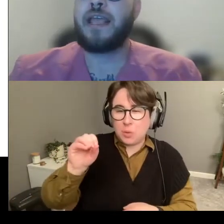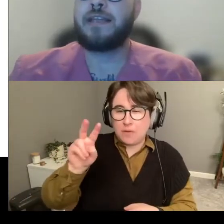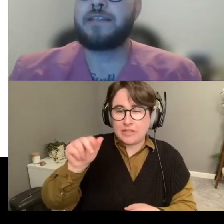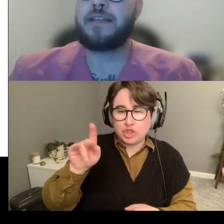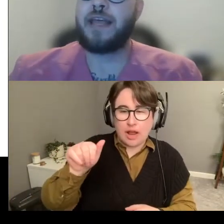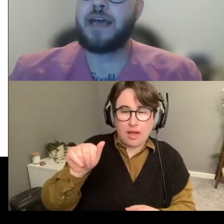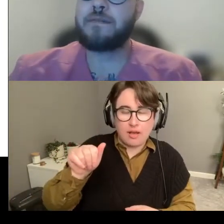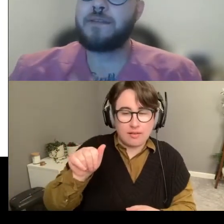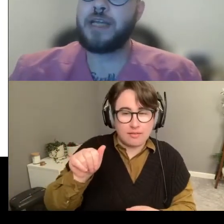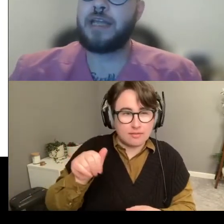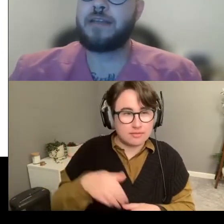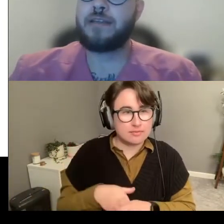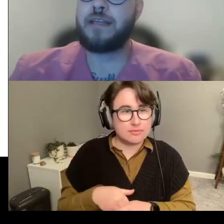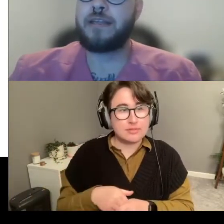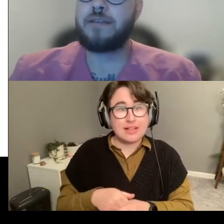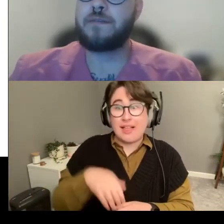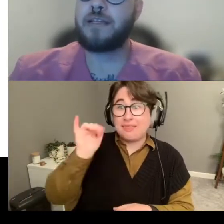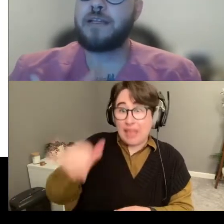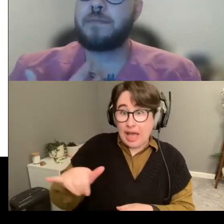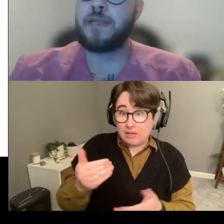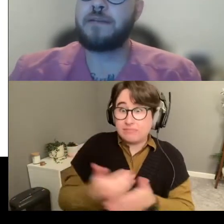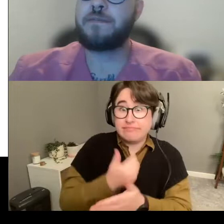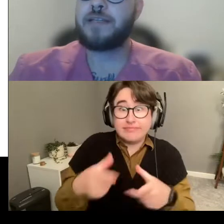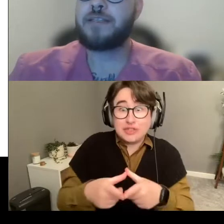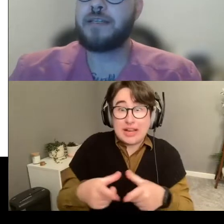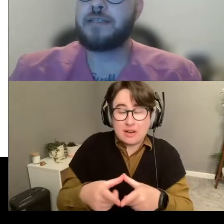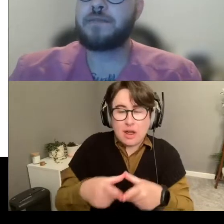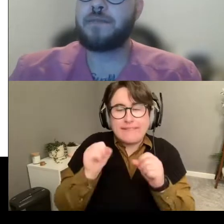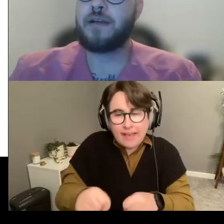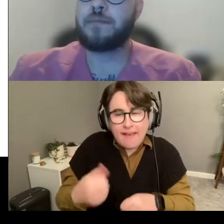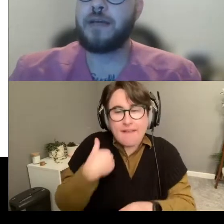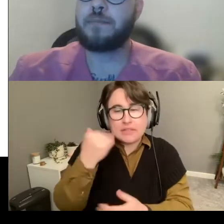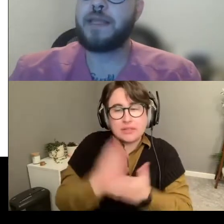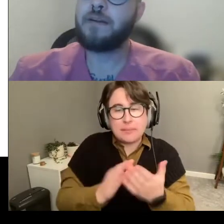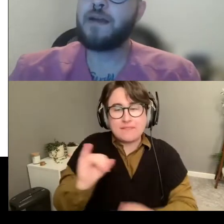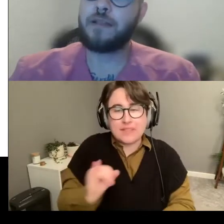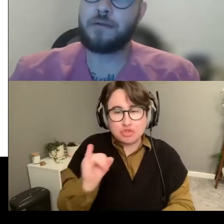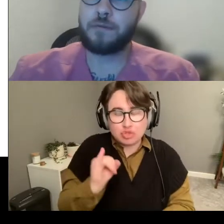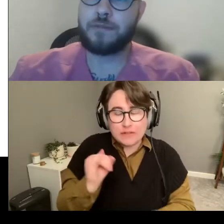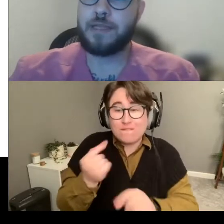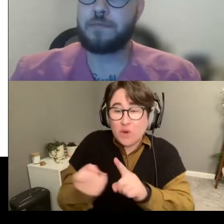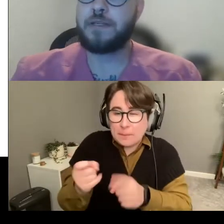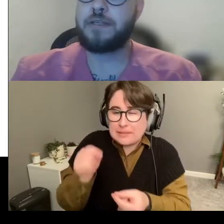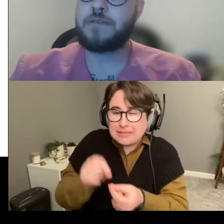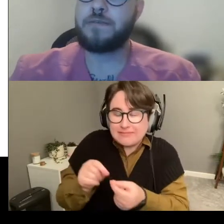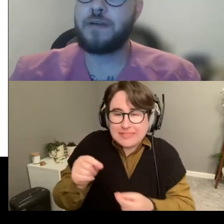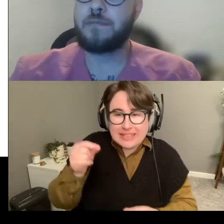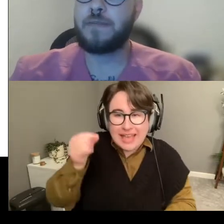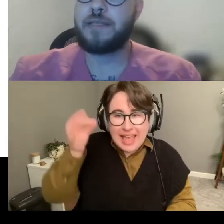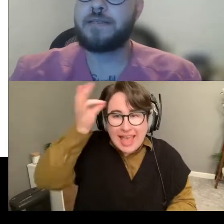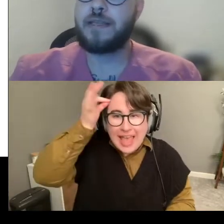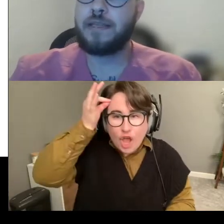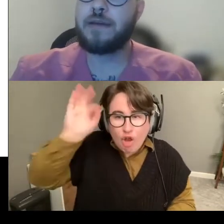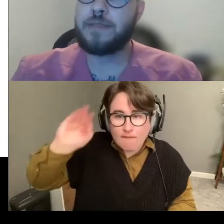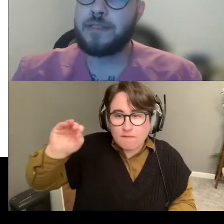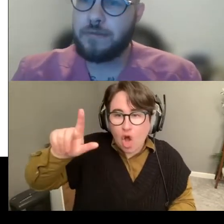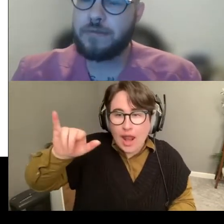and that vagina can develop infections from hair follicles that were used from the skin that was used